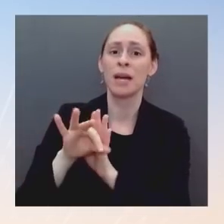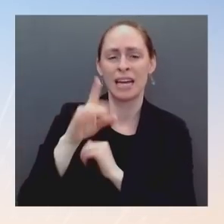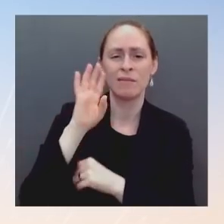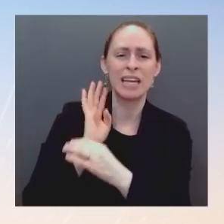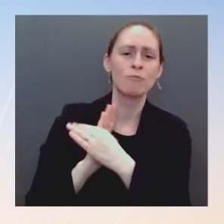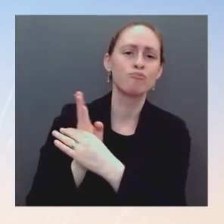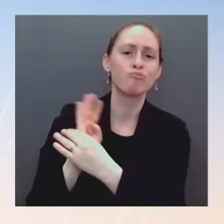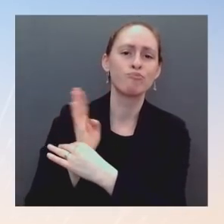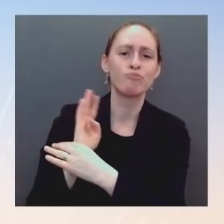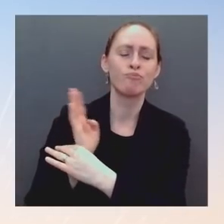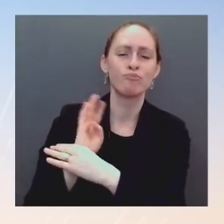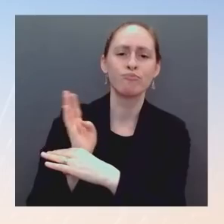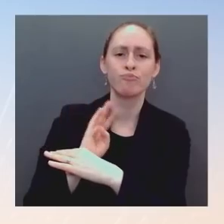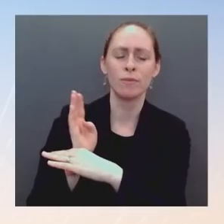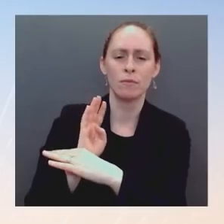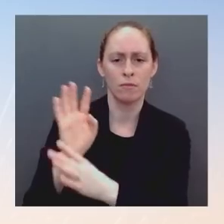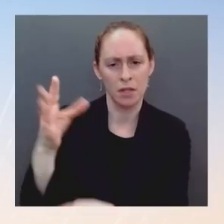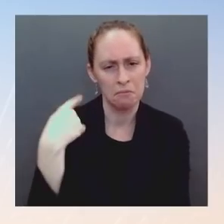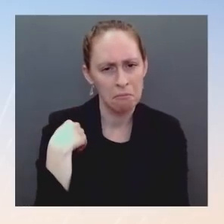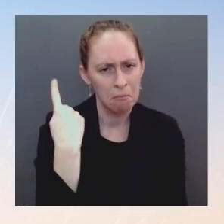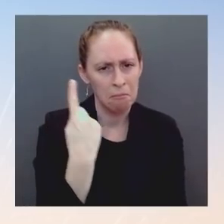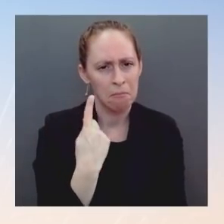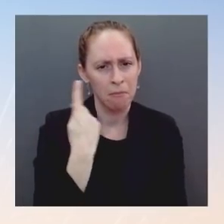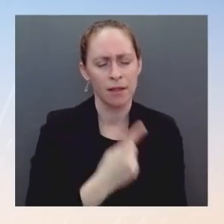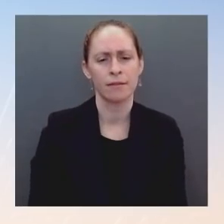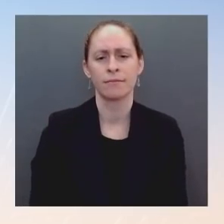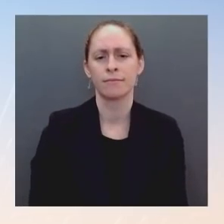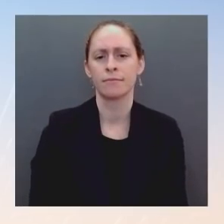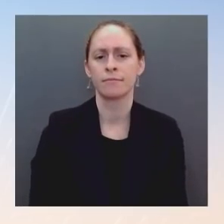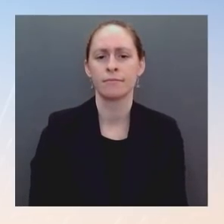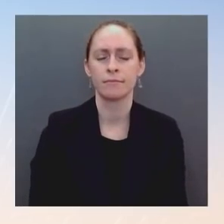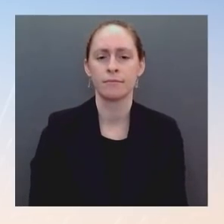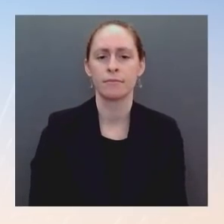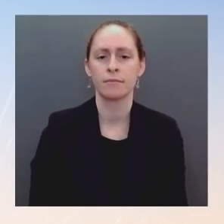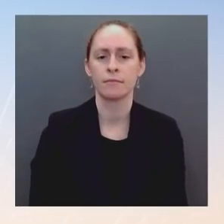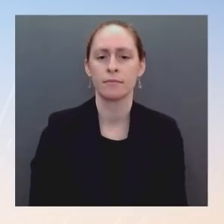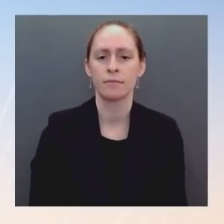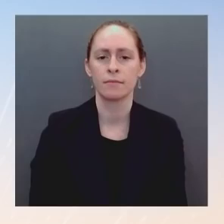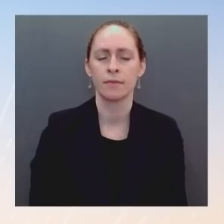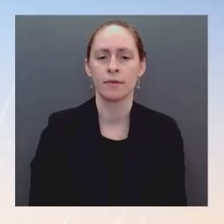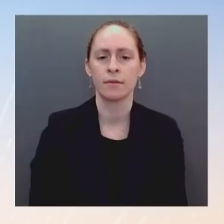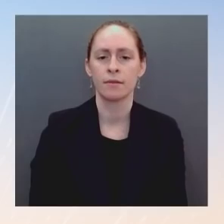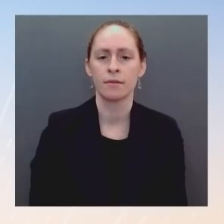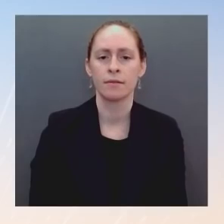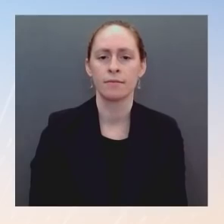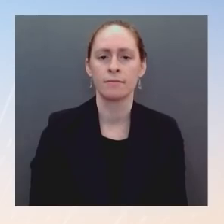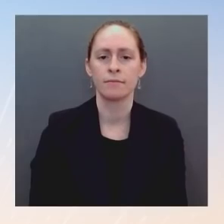Is the White House aware of this? And can you give us any explanation for why that would be happening? Ms. Psaki: I'm not aware of the specifics of it, Jacqui.